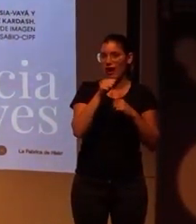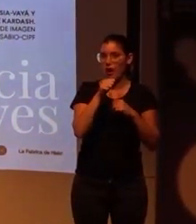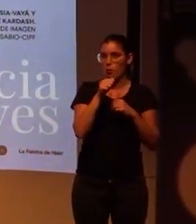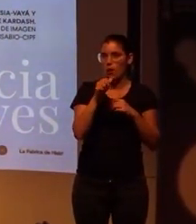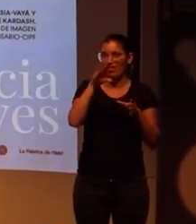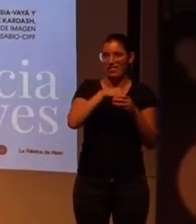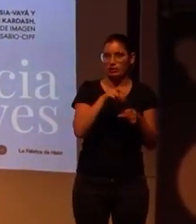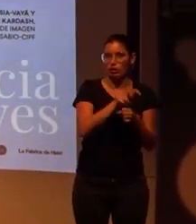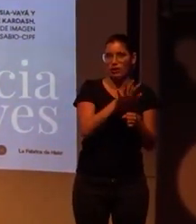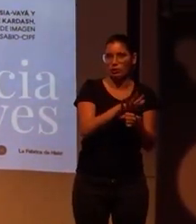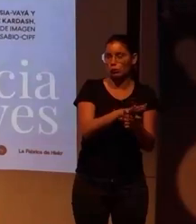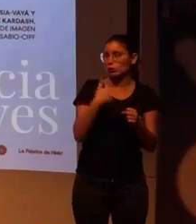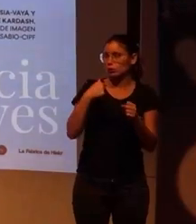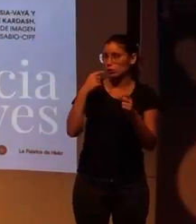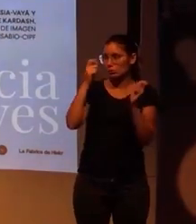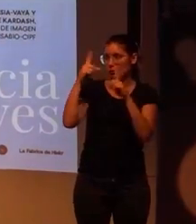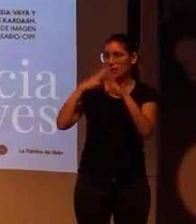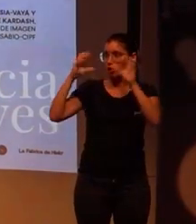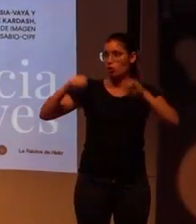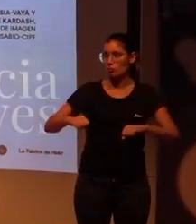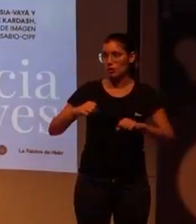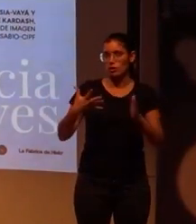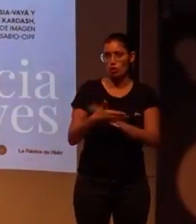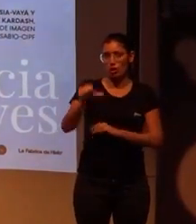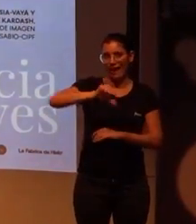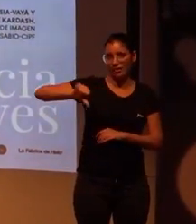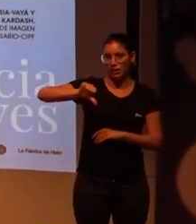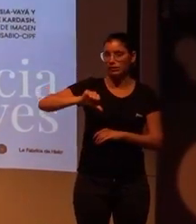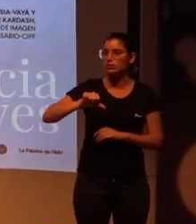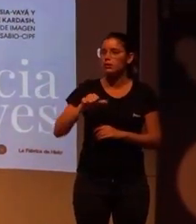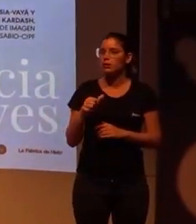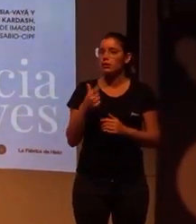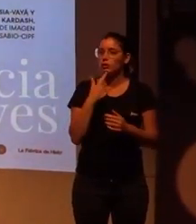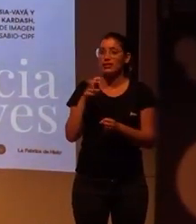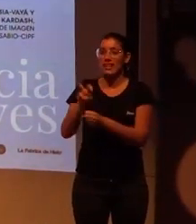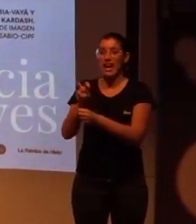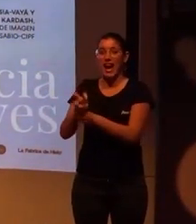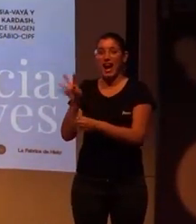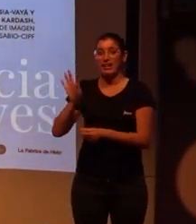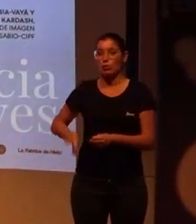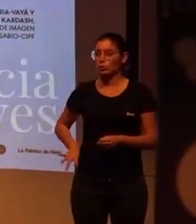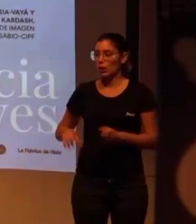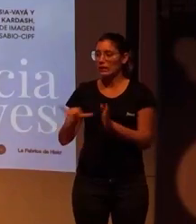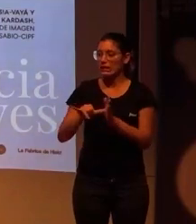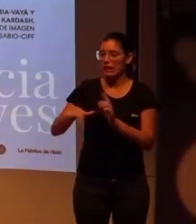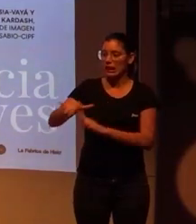I imagine that there will be agreements with the irrigation ditches, with the irrigators, with whatever, how do farmers around see it? Because in the garden there are, for example,